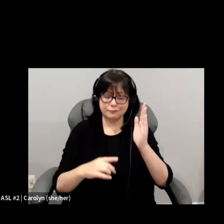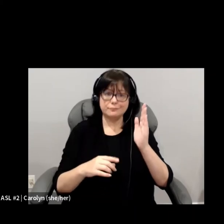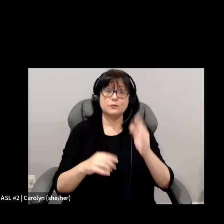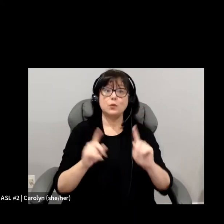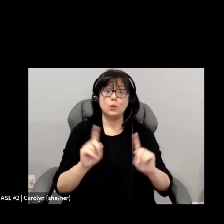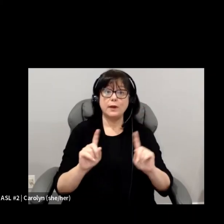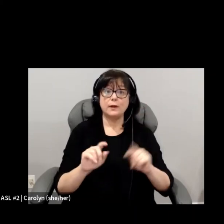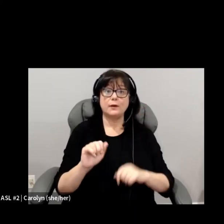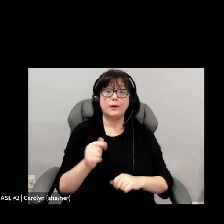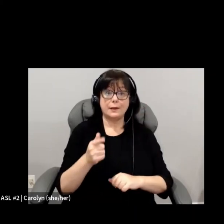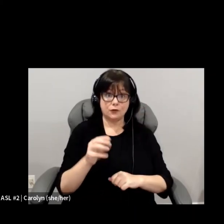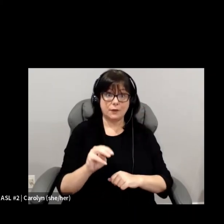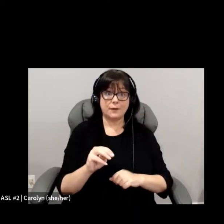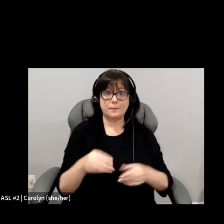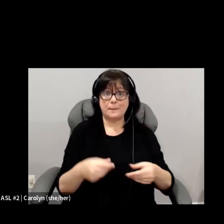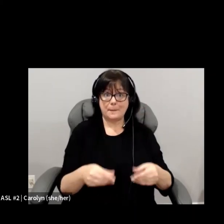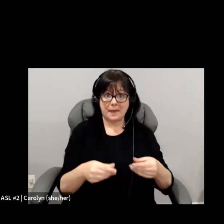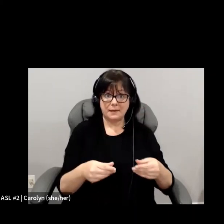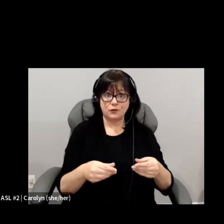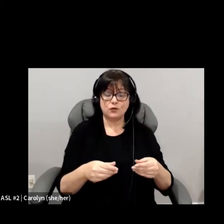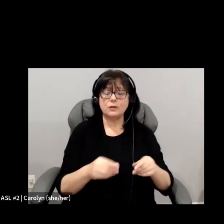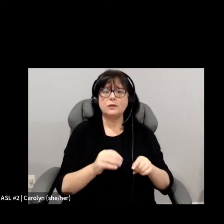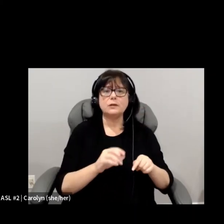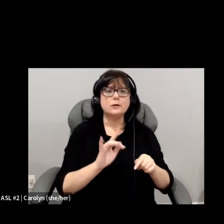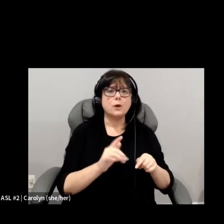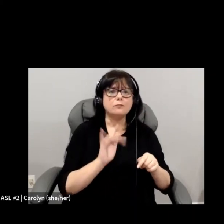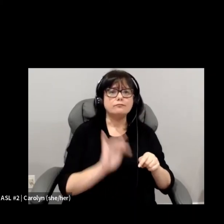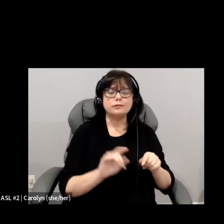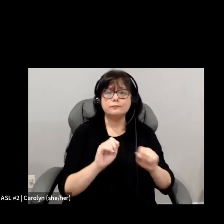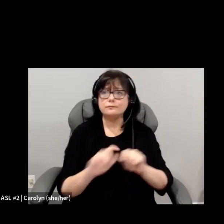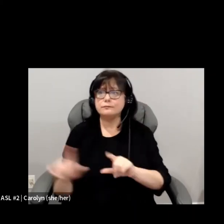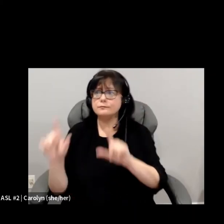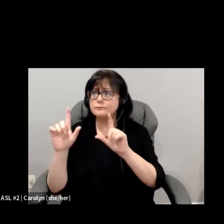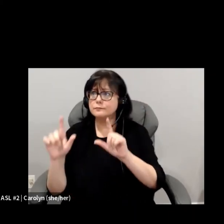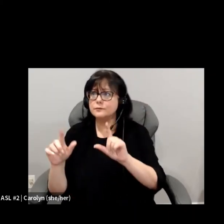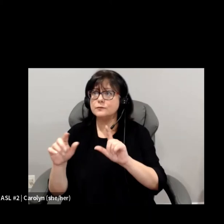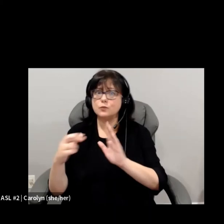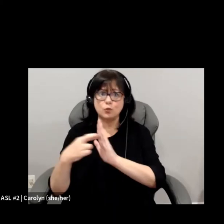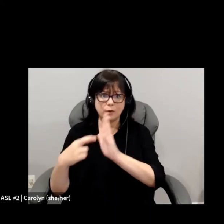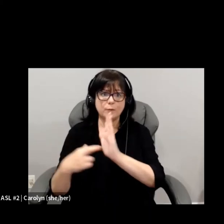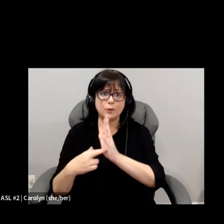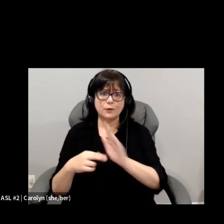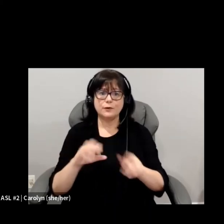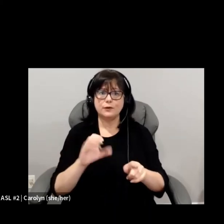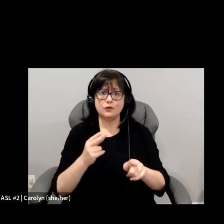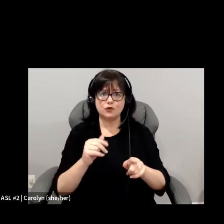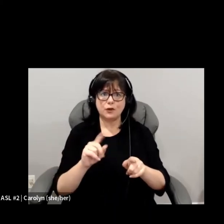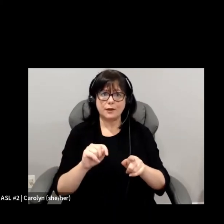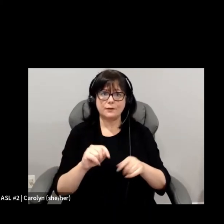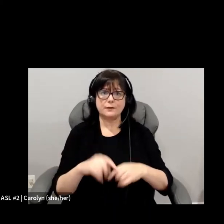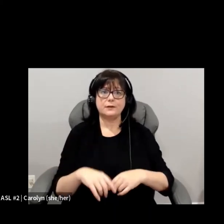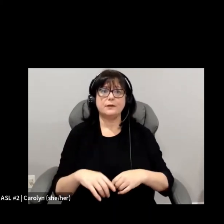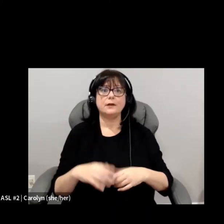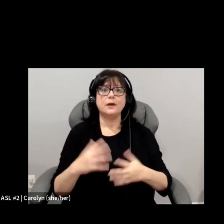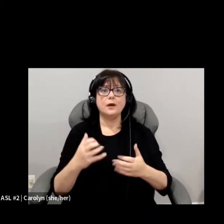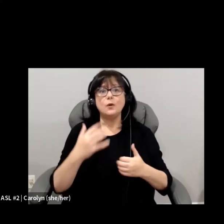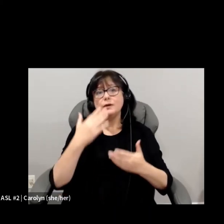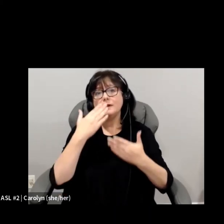I WOULD LIKE TO BEGIN BY THANKING THE OTHER MEMBERS OF THE NOMINATING COMMITTEE.